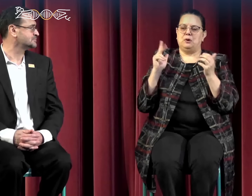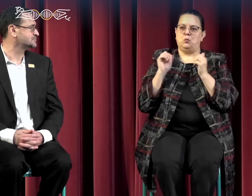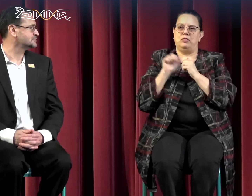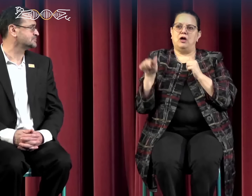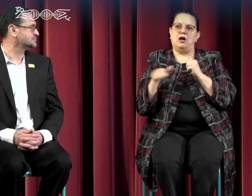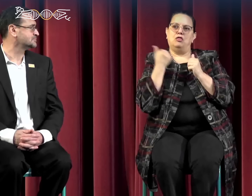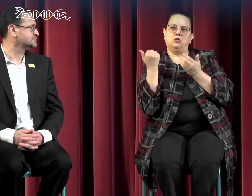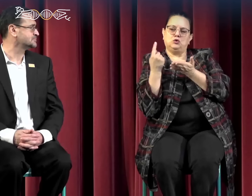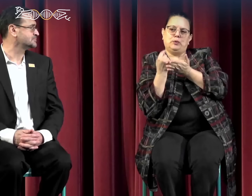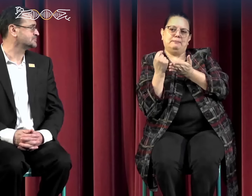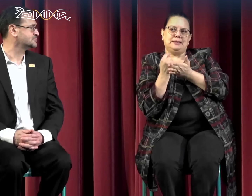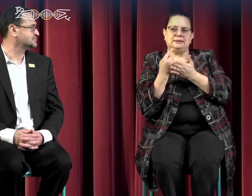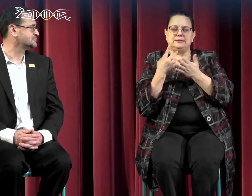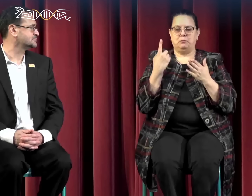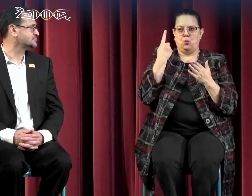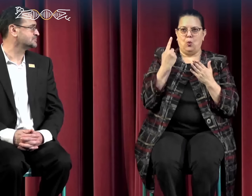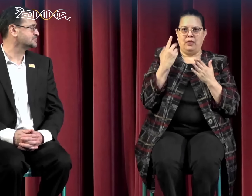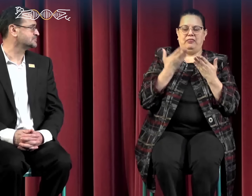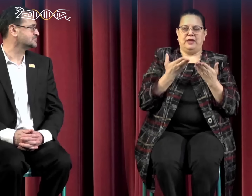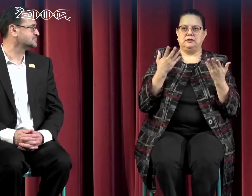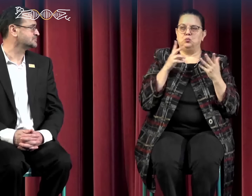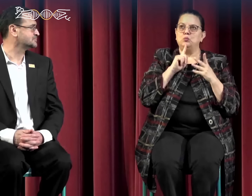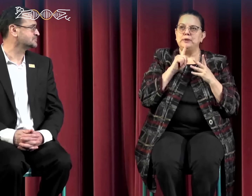people and this is different than other treatments.